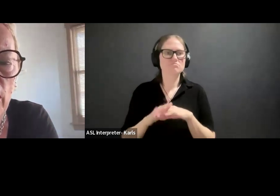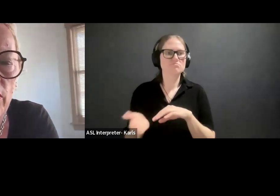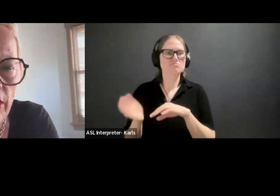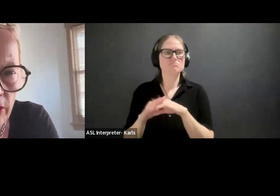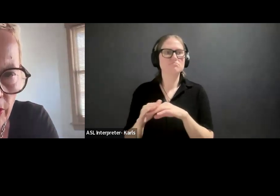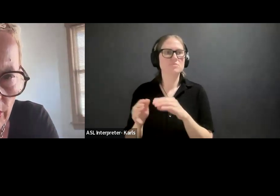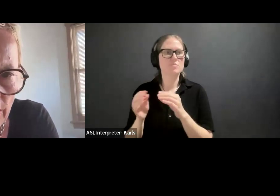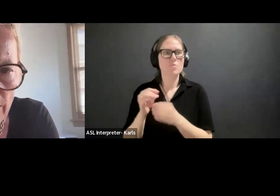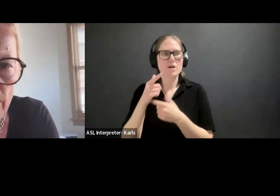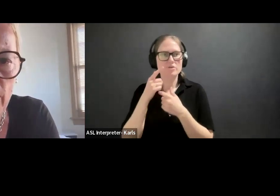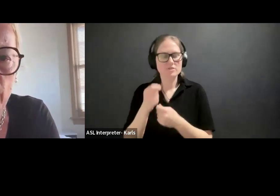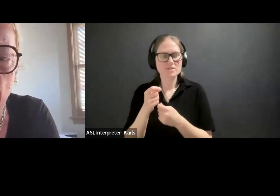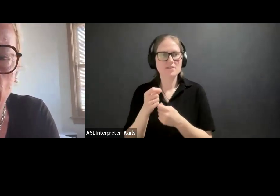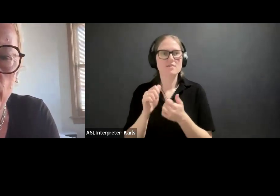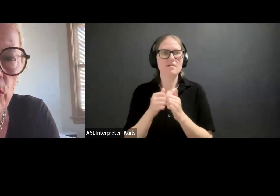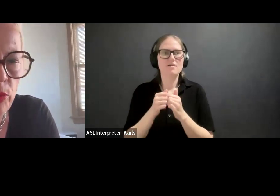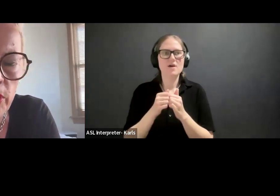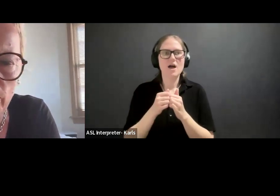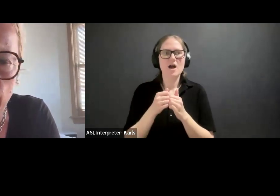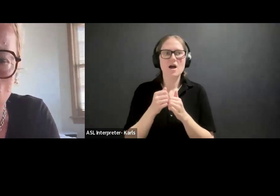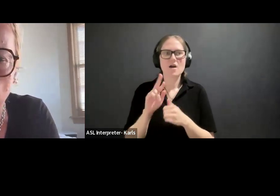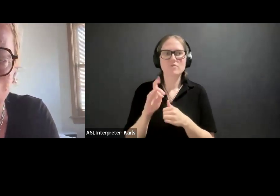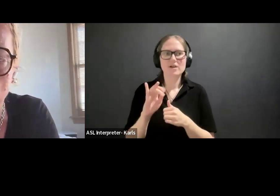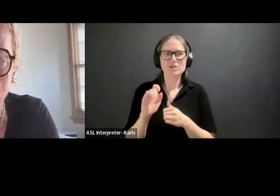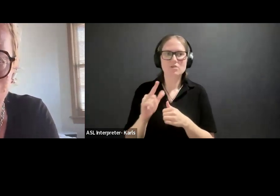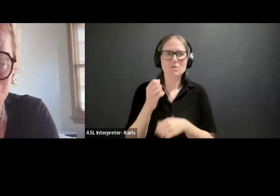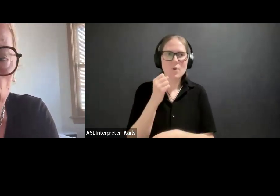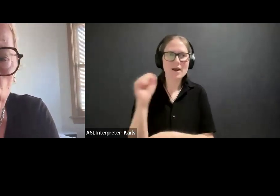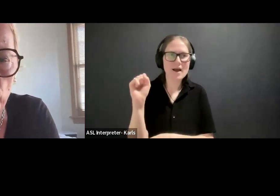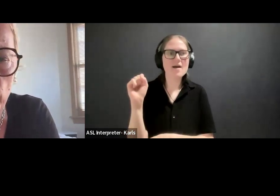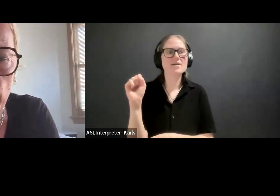radical clogorganizing and movement, uh, movement work.